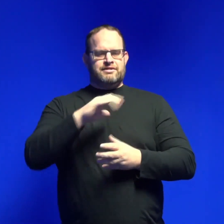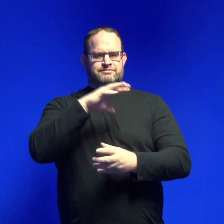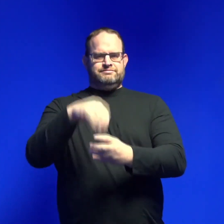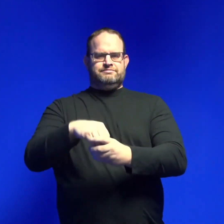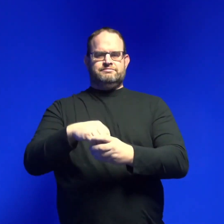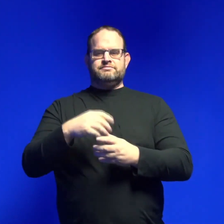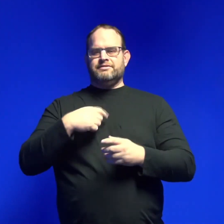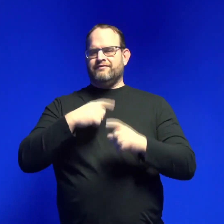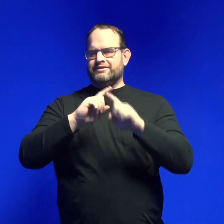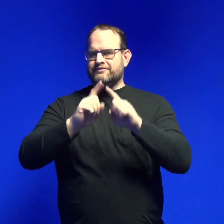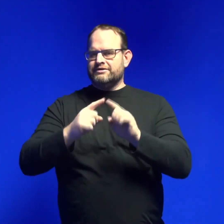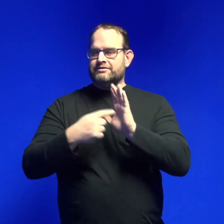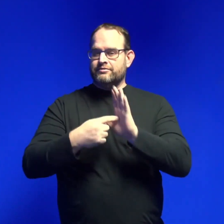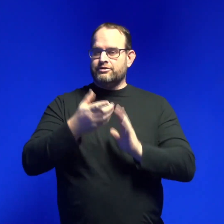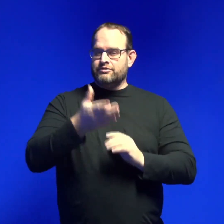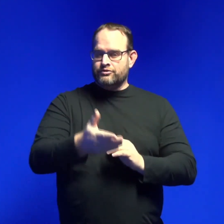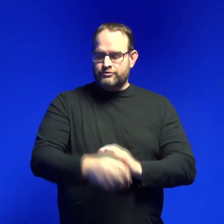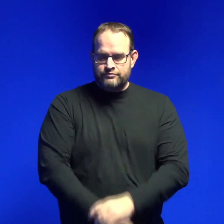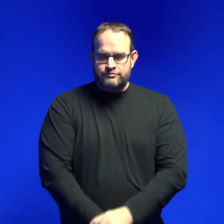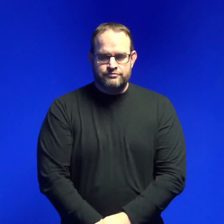We examined this challenge in the chapter with several examples.